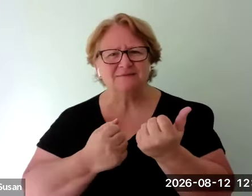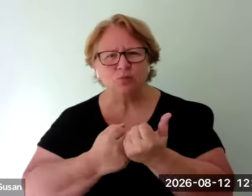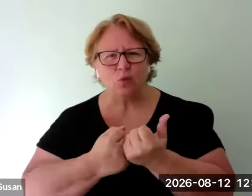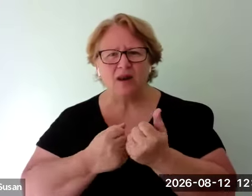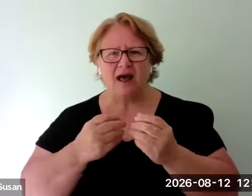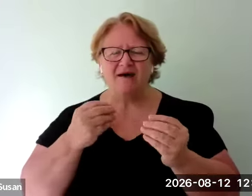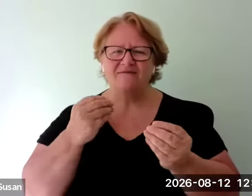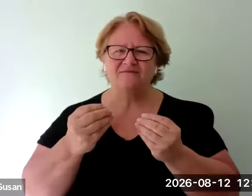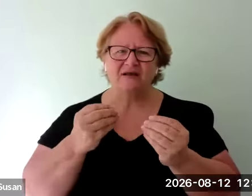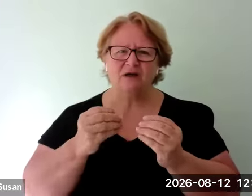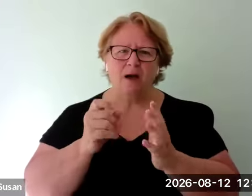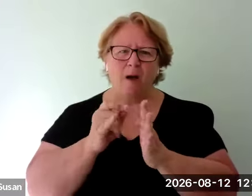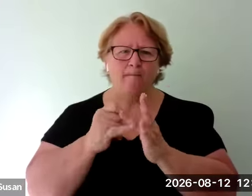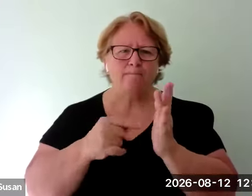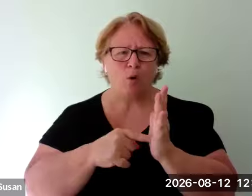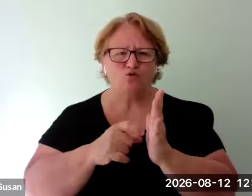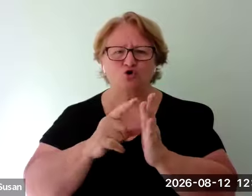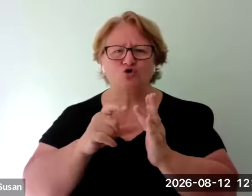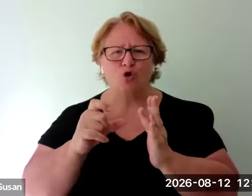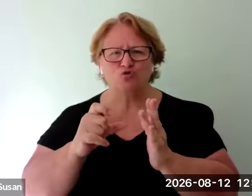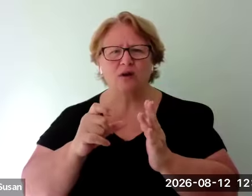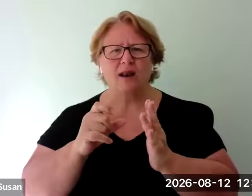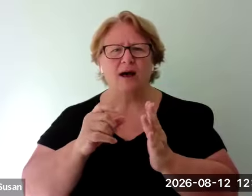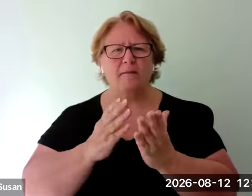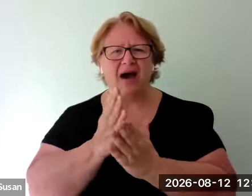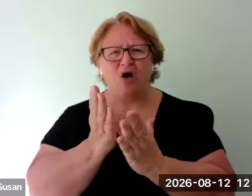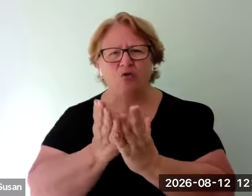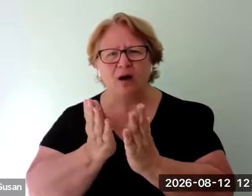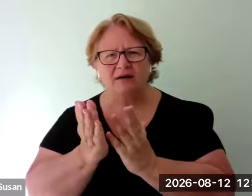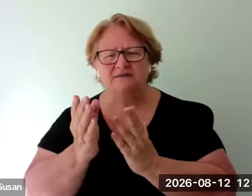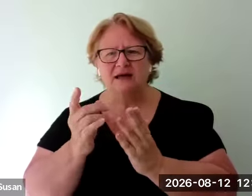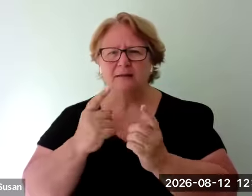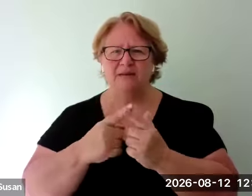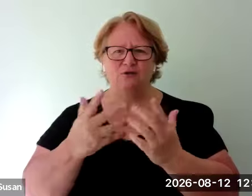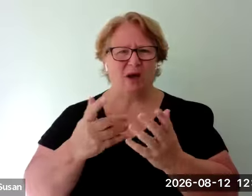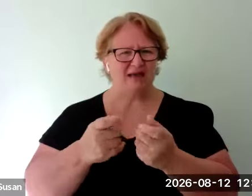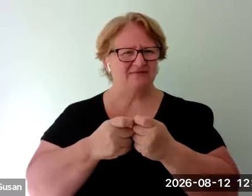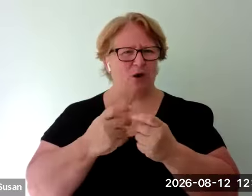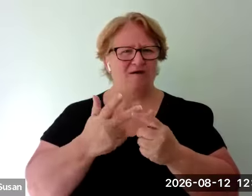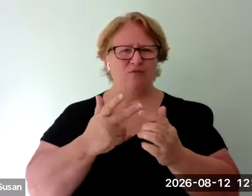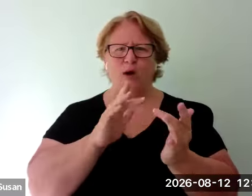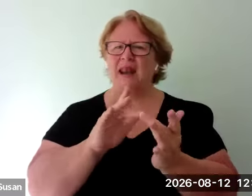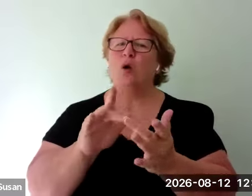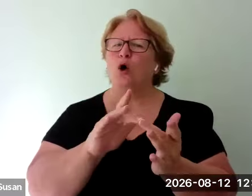highlighted there were barriers students faced and there was that need for flexible support and flexible